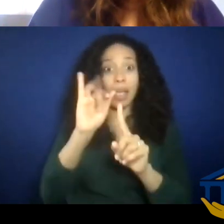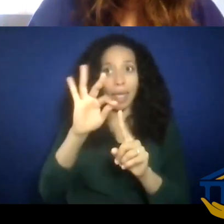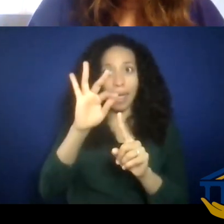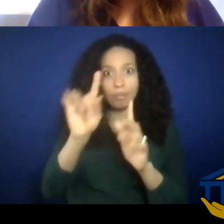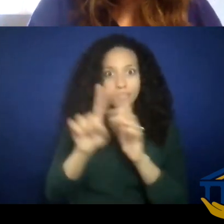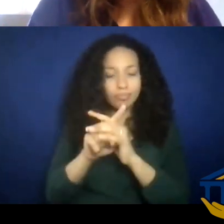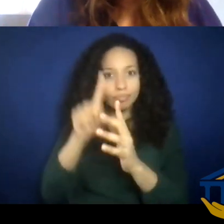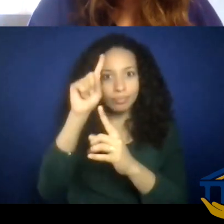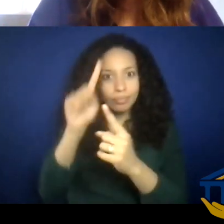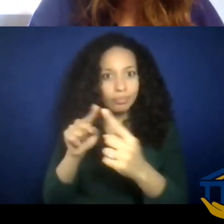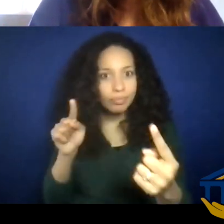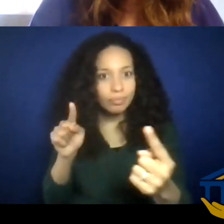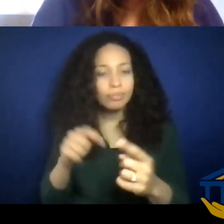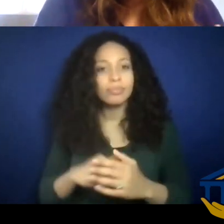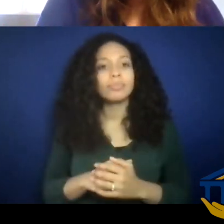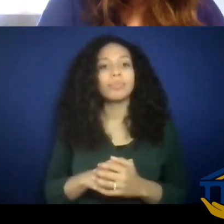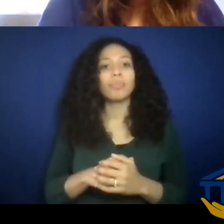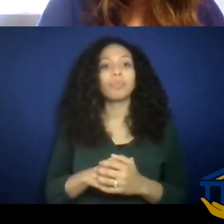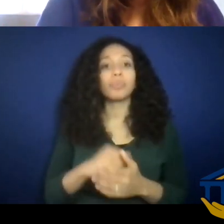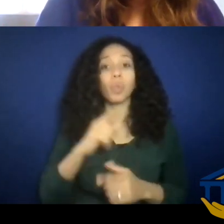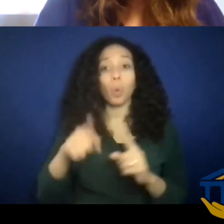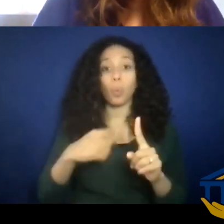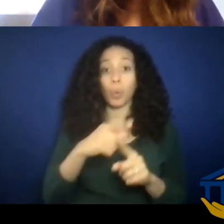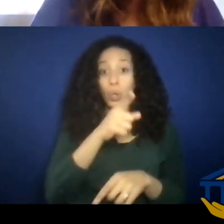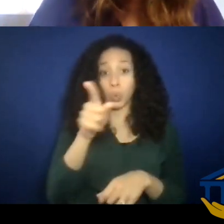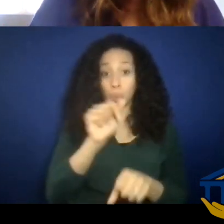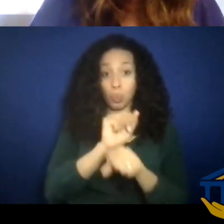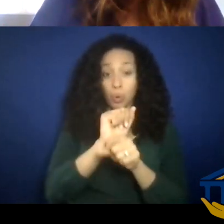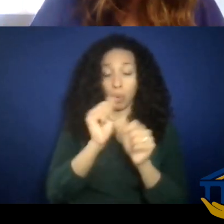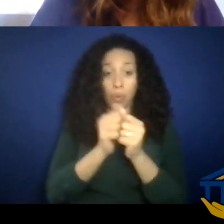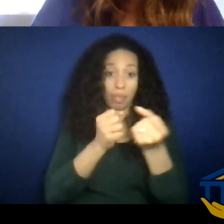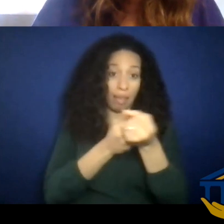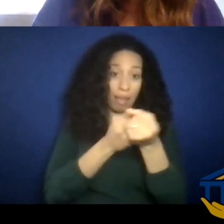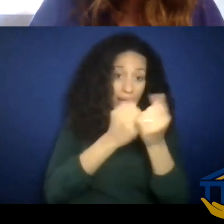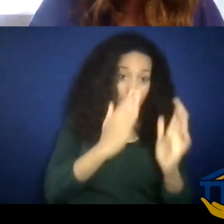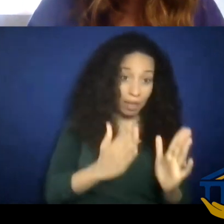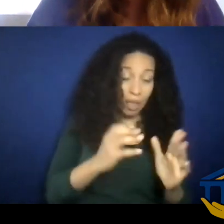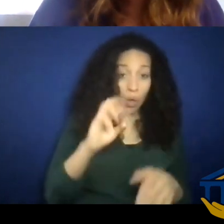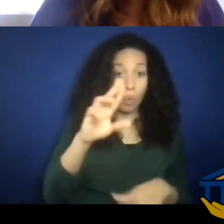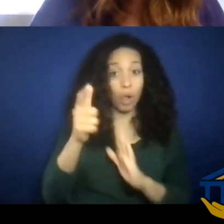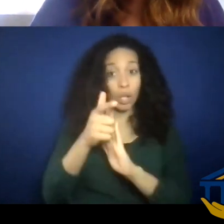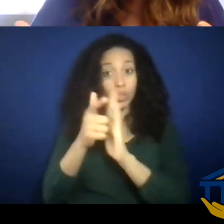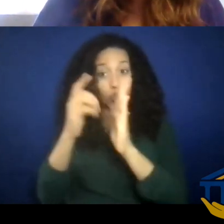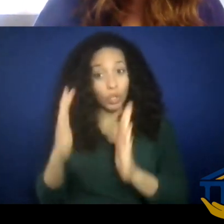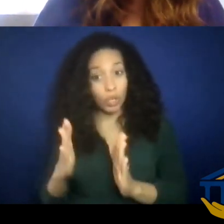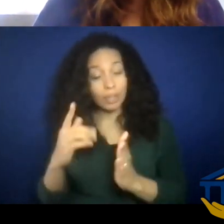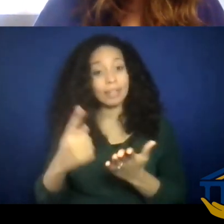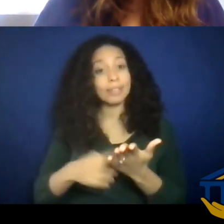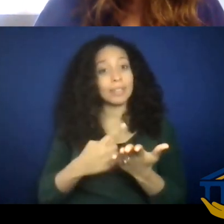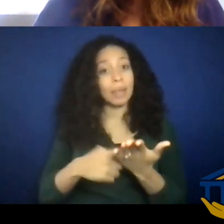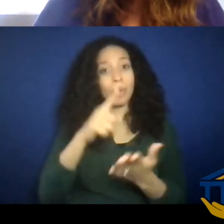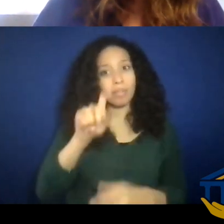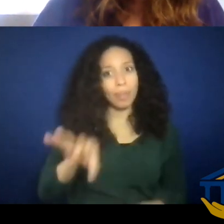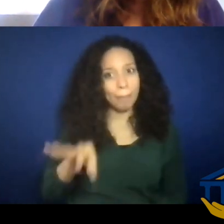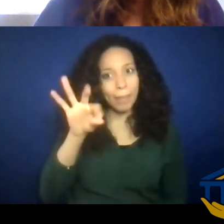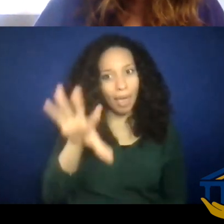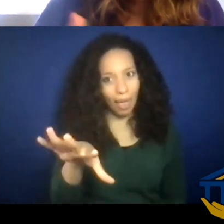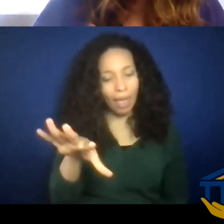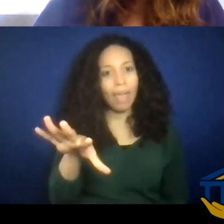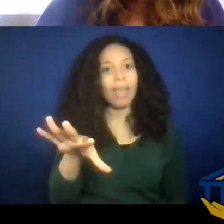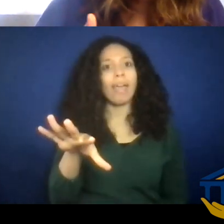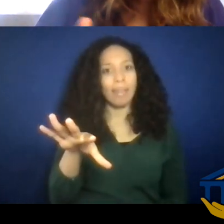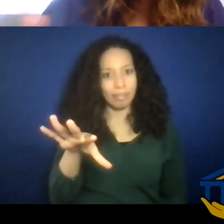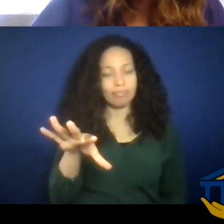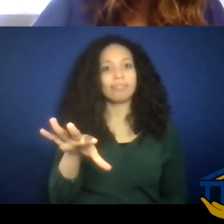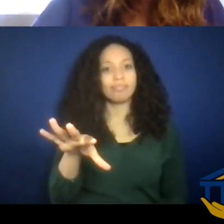with an advocate or an attorney, sometimes you pay a cost to have people help do a chronology